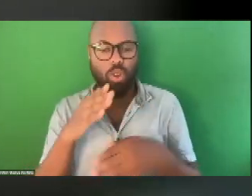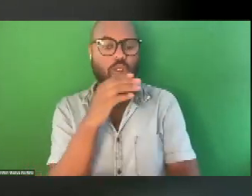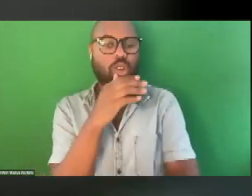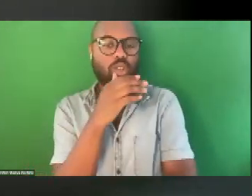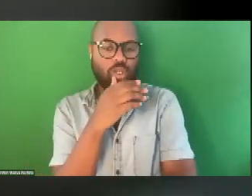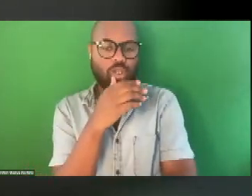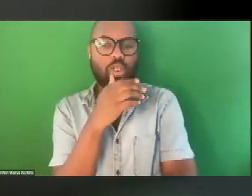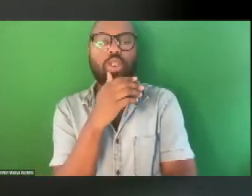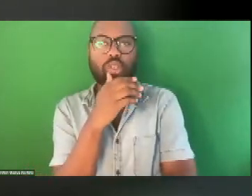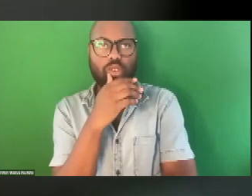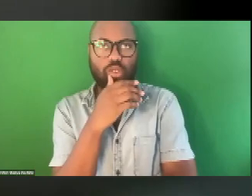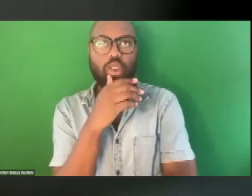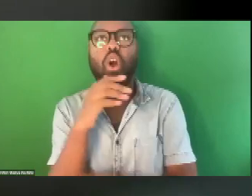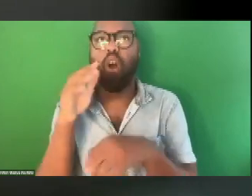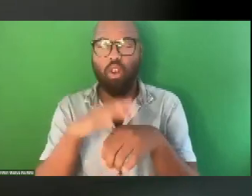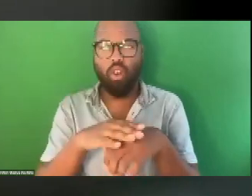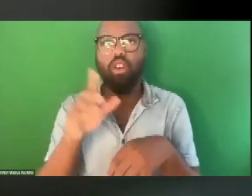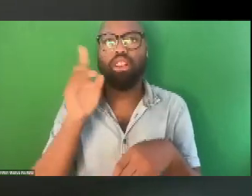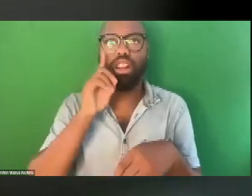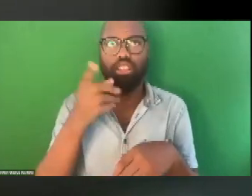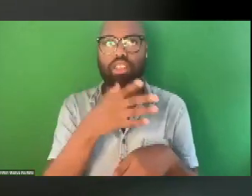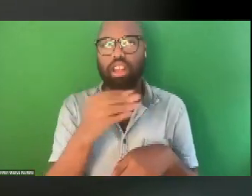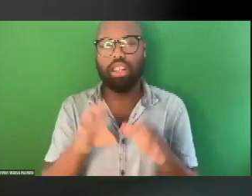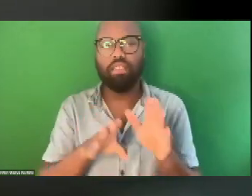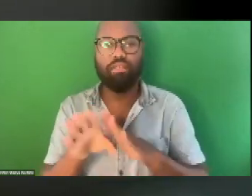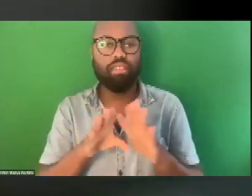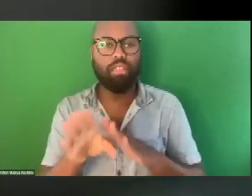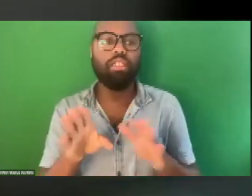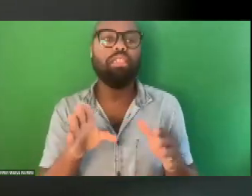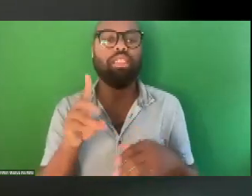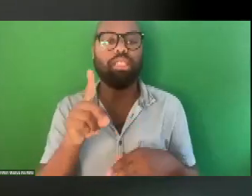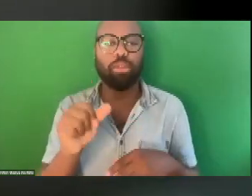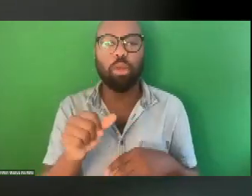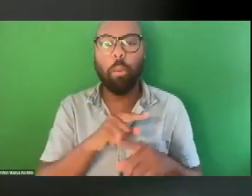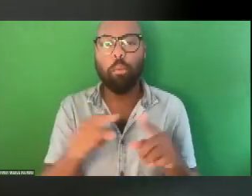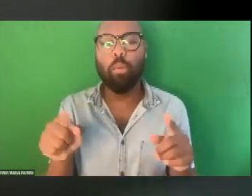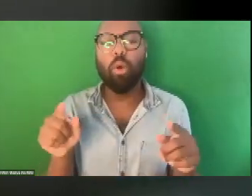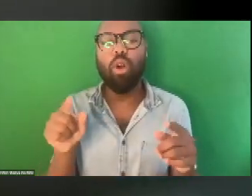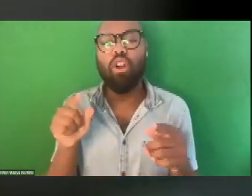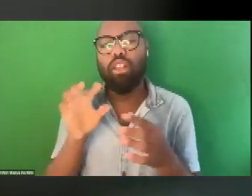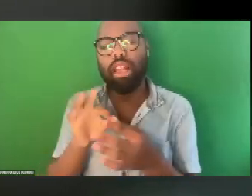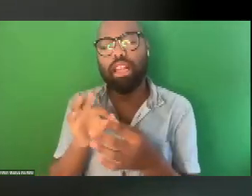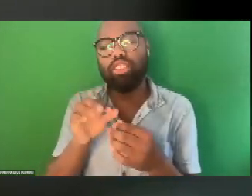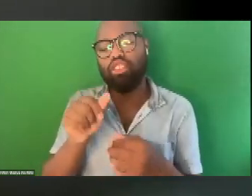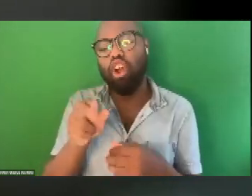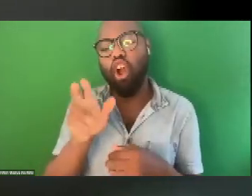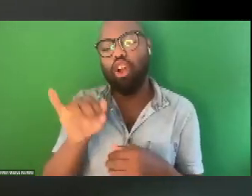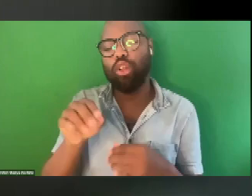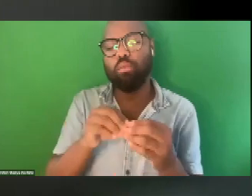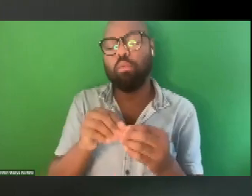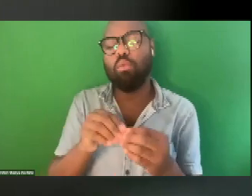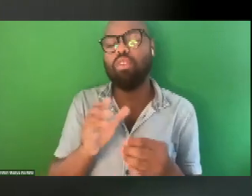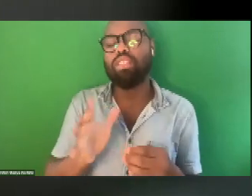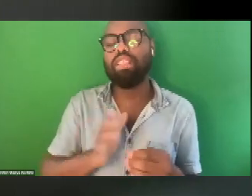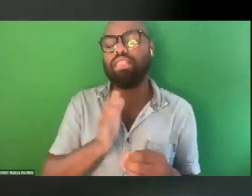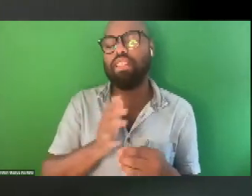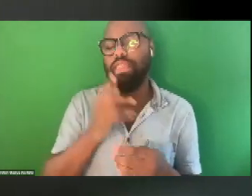But then I would go beyond and Ari is much more sophisticated at thinking about this than me. But we have now